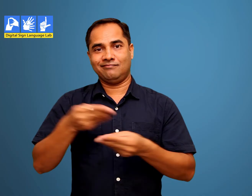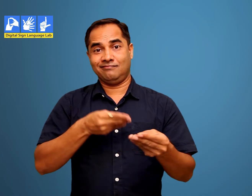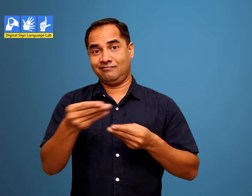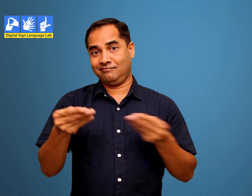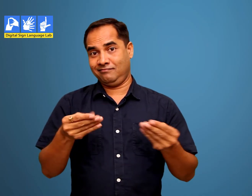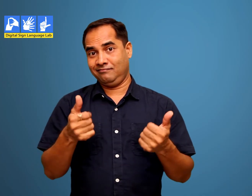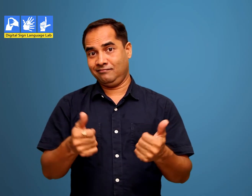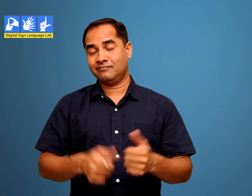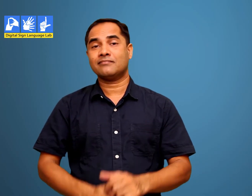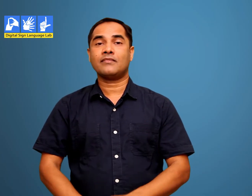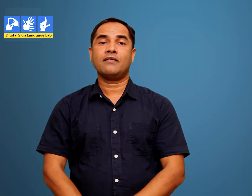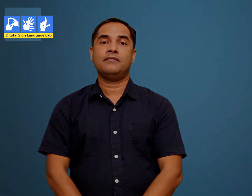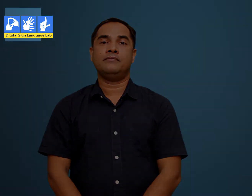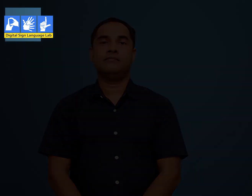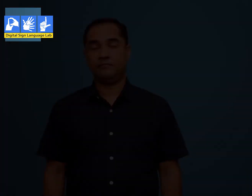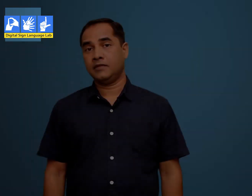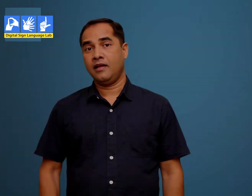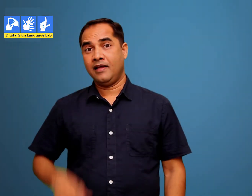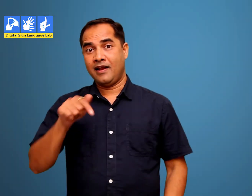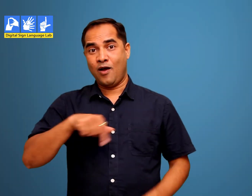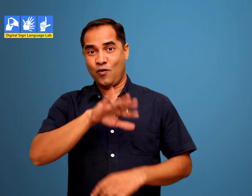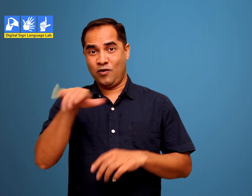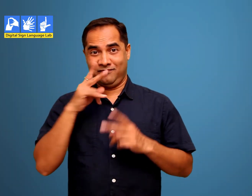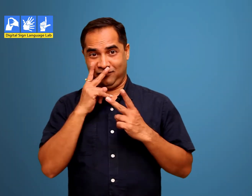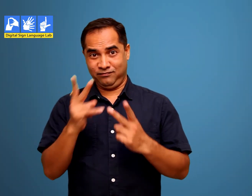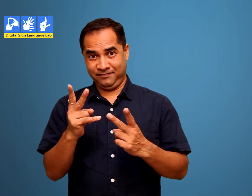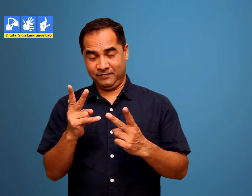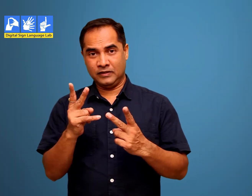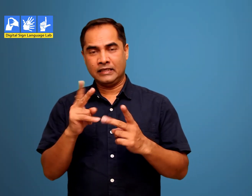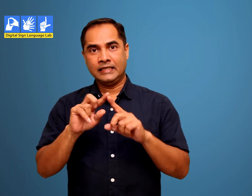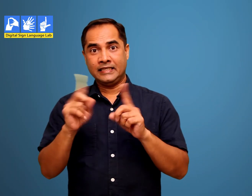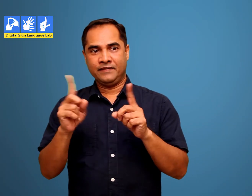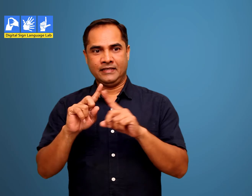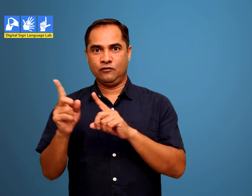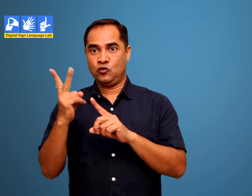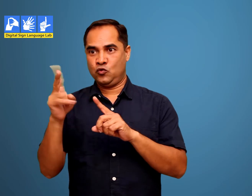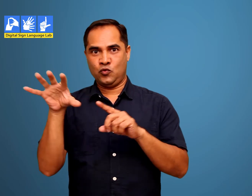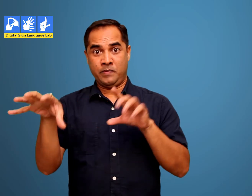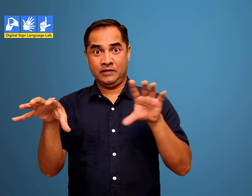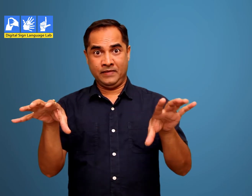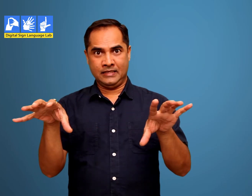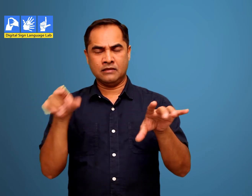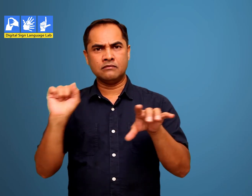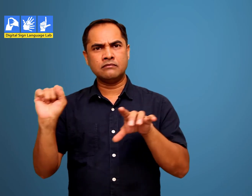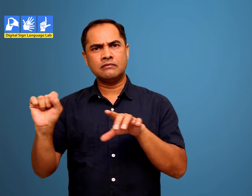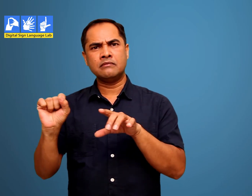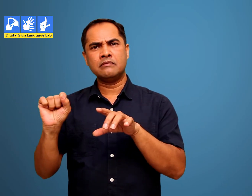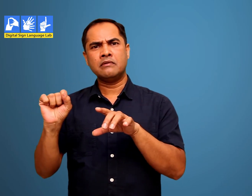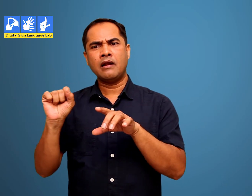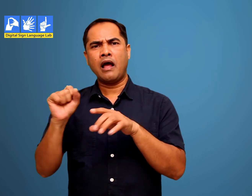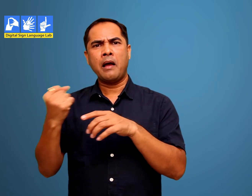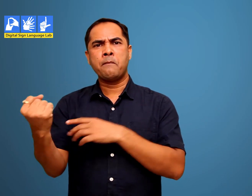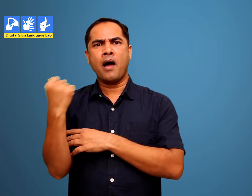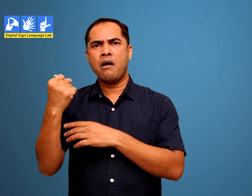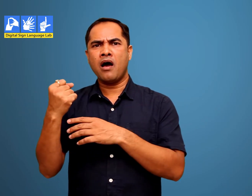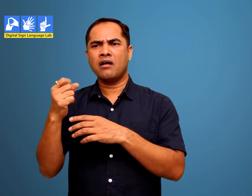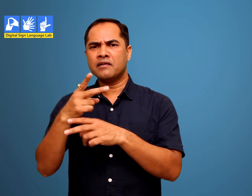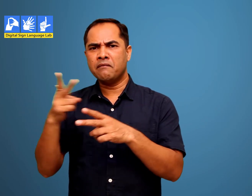Now you have seen, two different models of government and how they deal with the